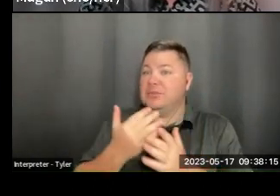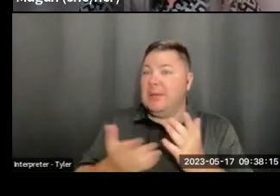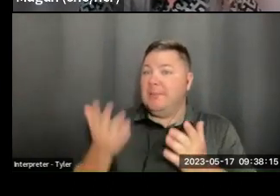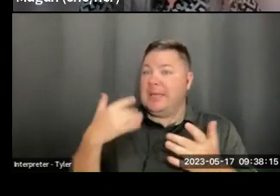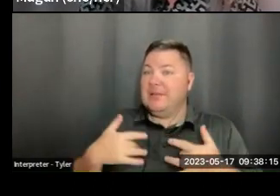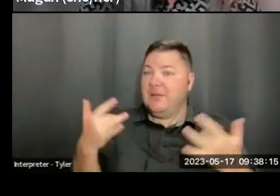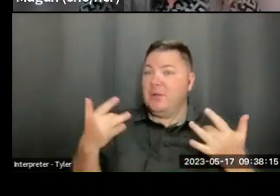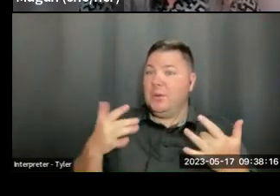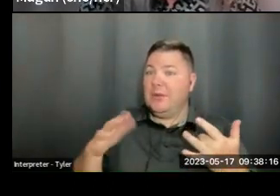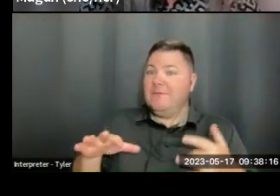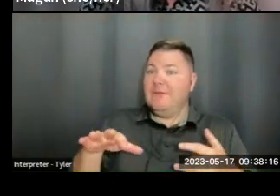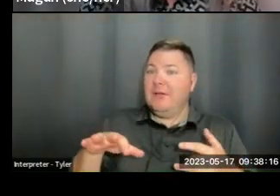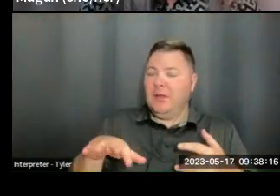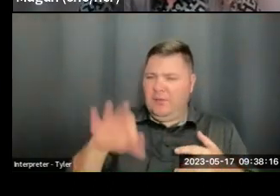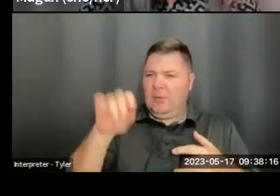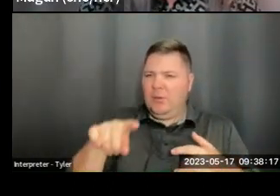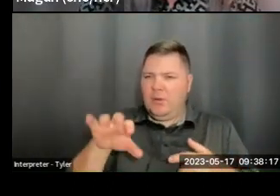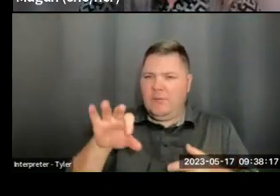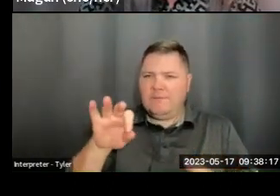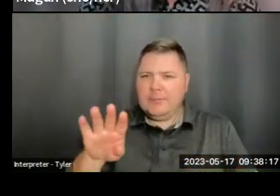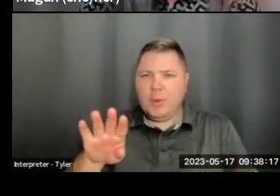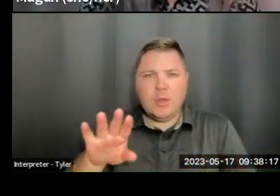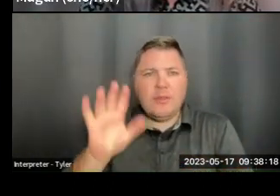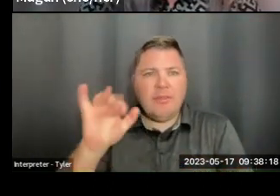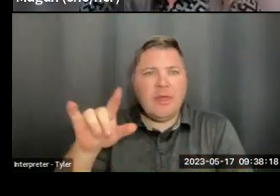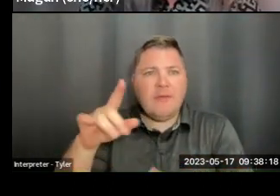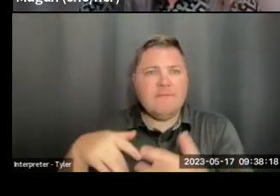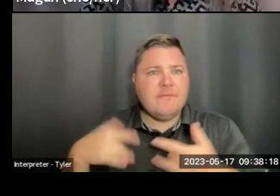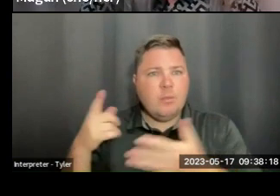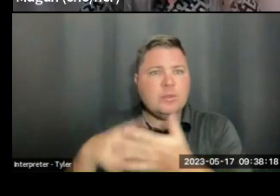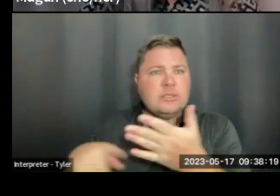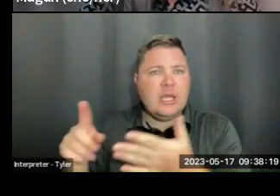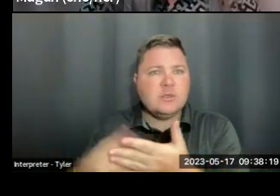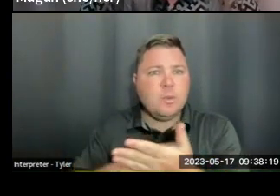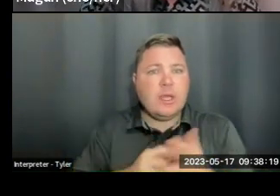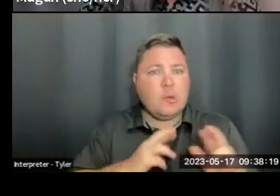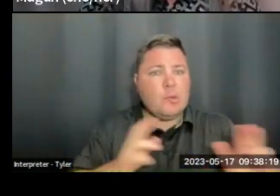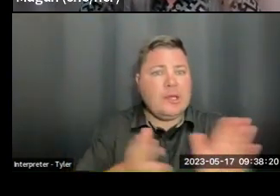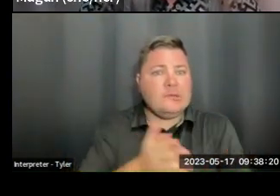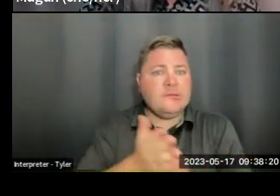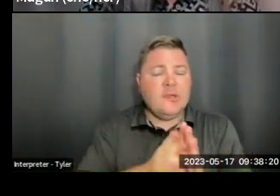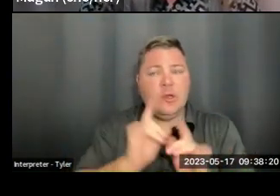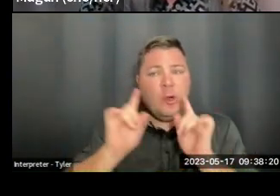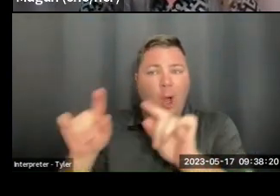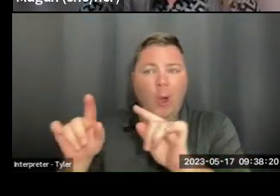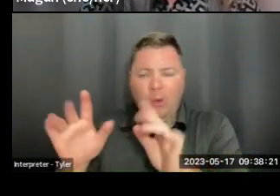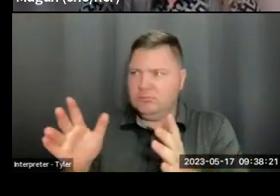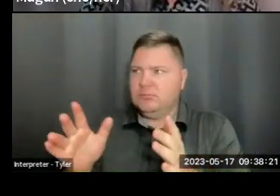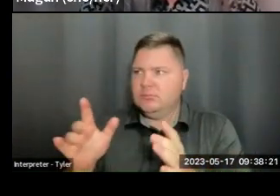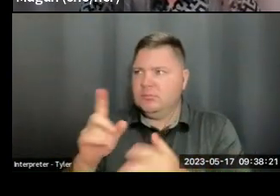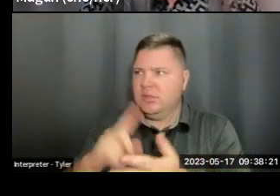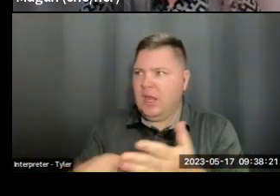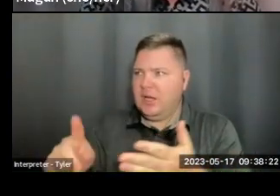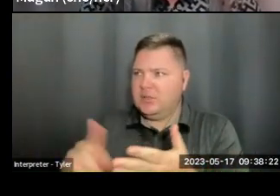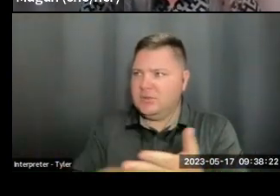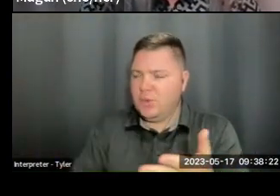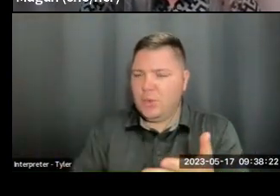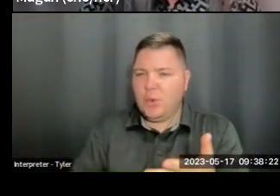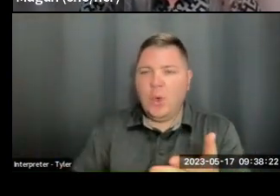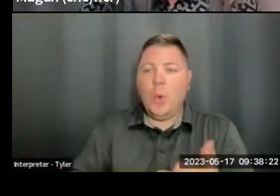those events, and we have had events where we found out on Facebook that something has been canceled when we are